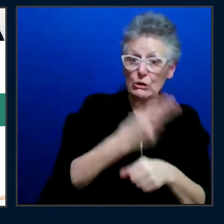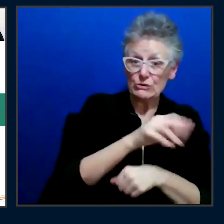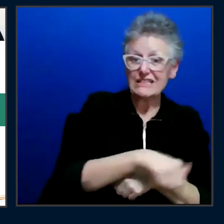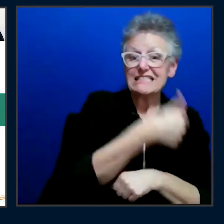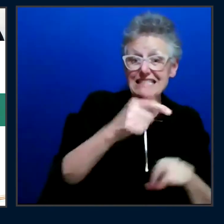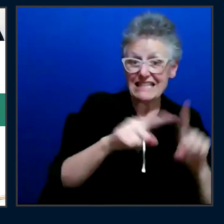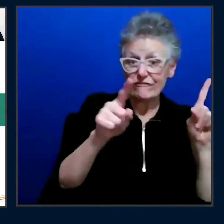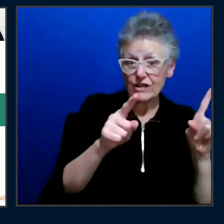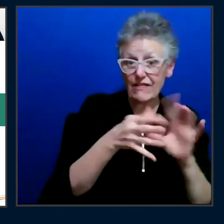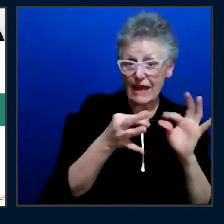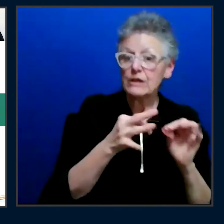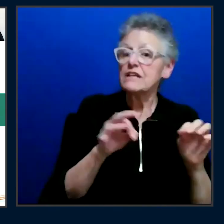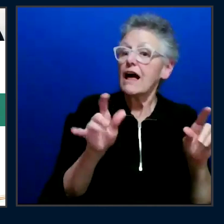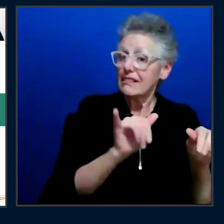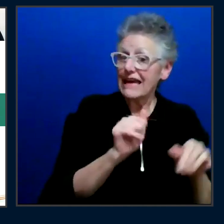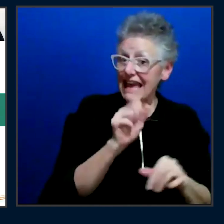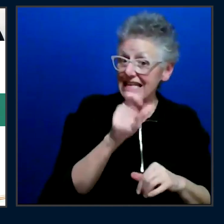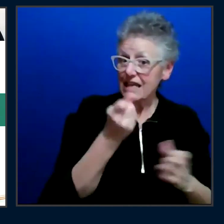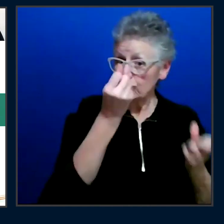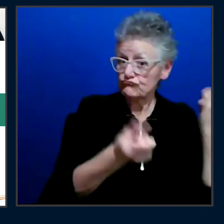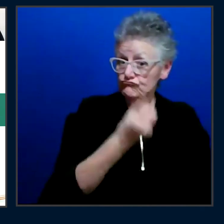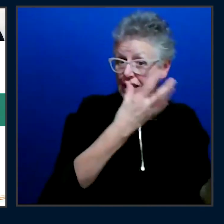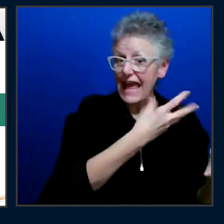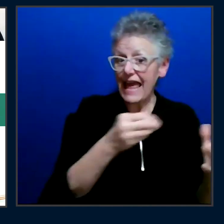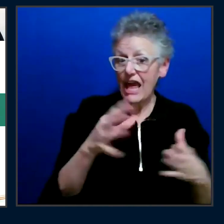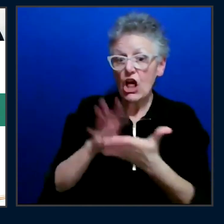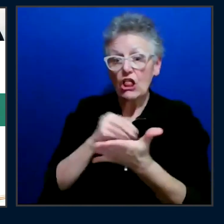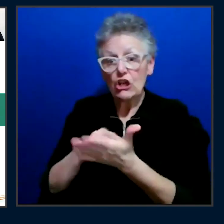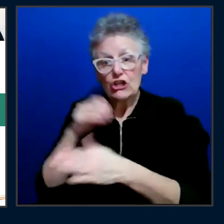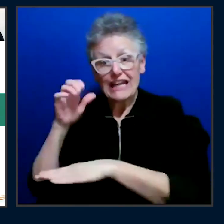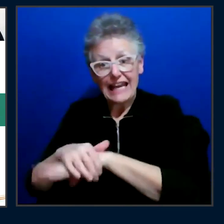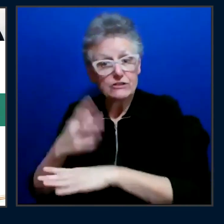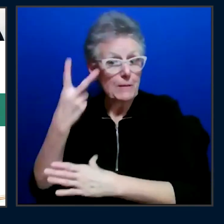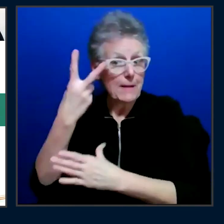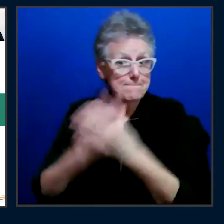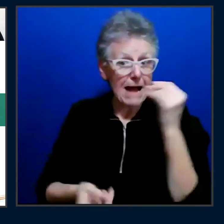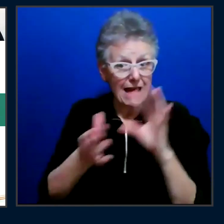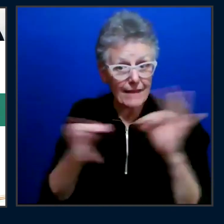a different language such as American Sign Language and our learning English either bilingually